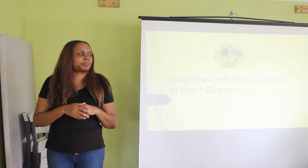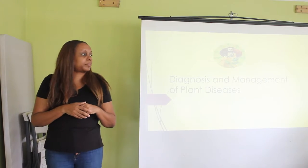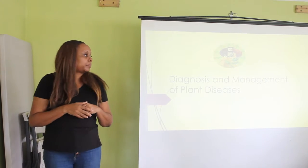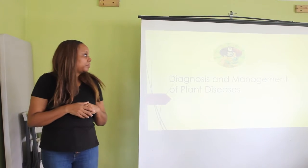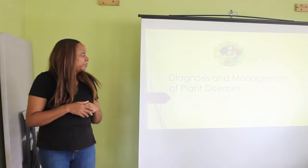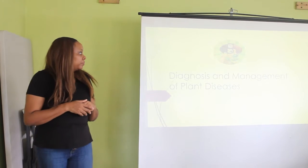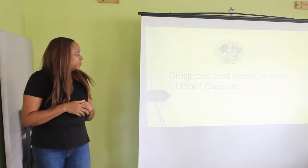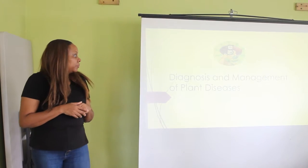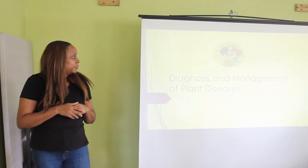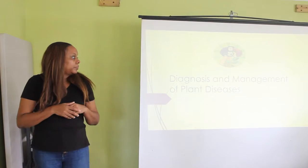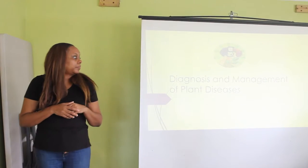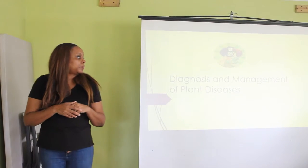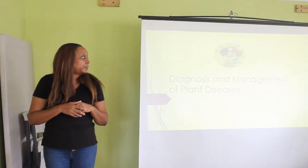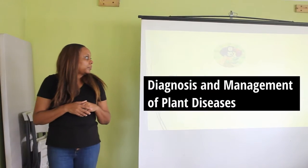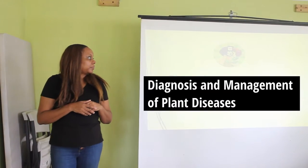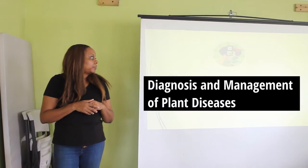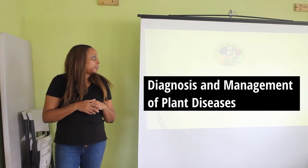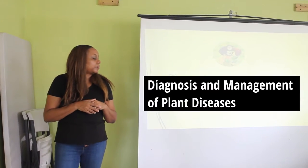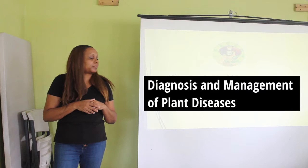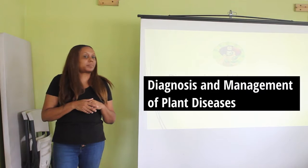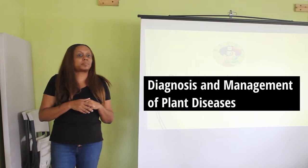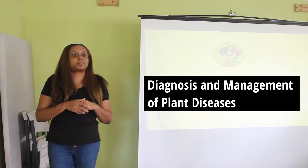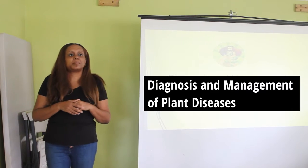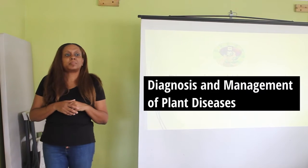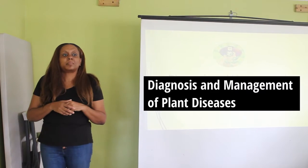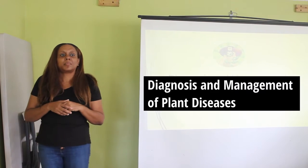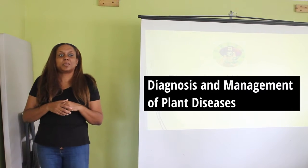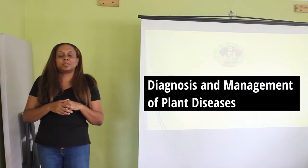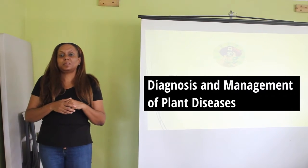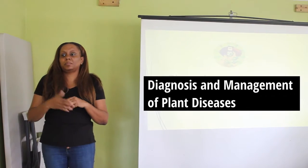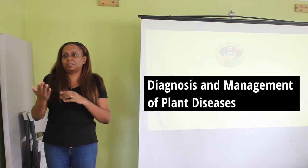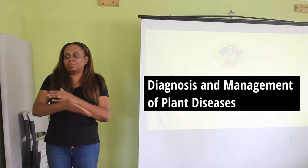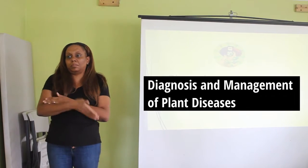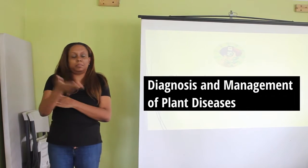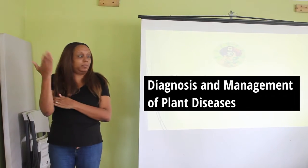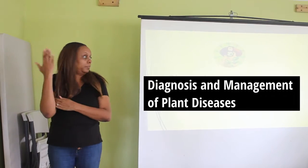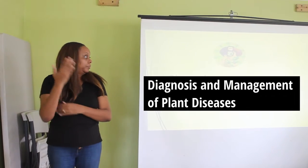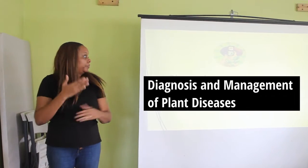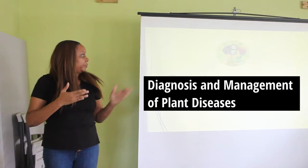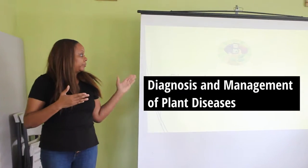this morning i'm going to deal with diagnosis and management of plant diseases